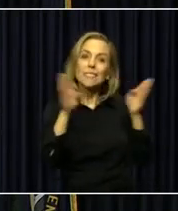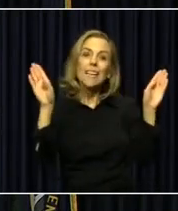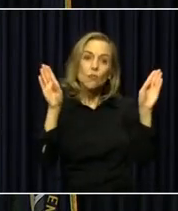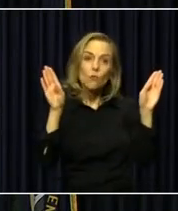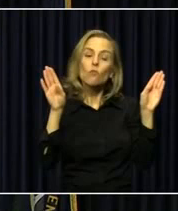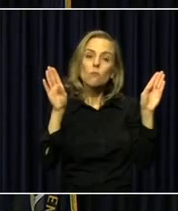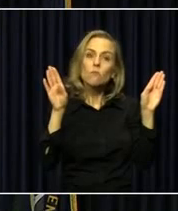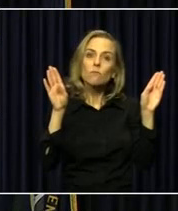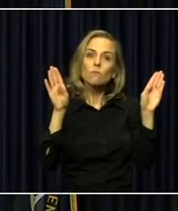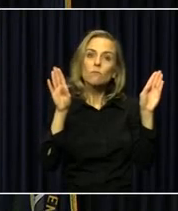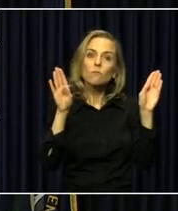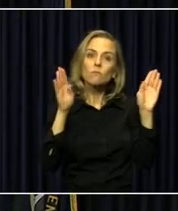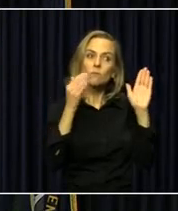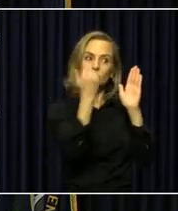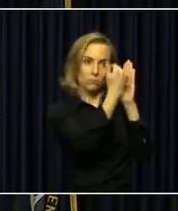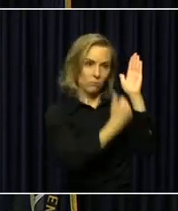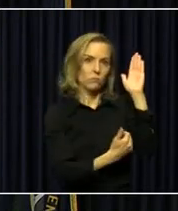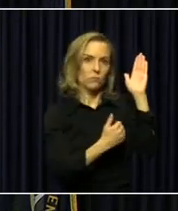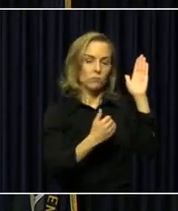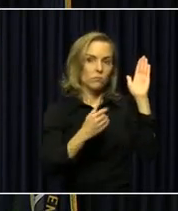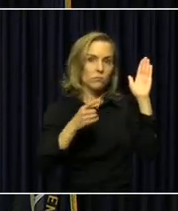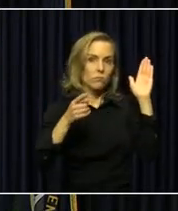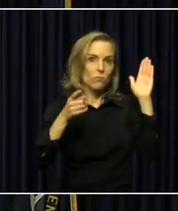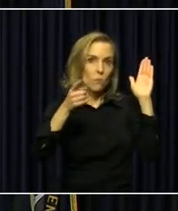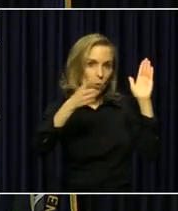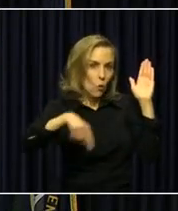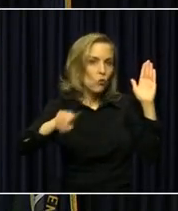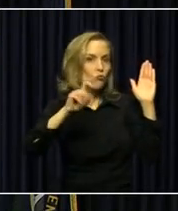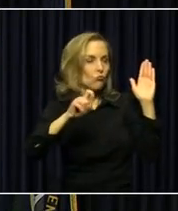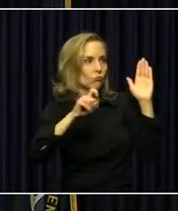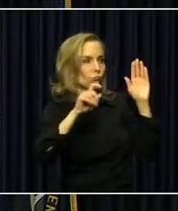DEFINITION OF A CONFIRMED CASE,